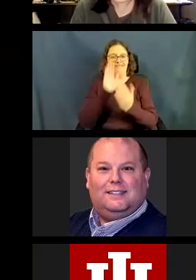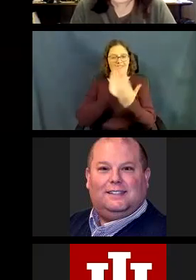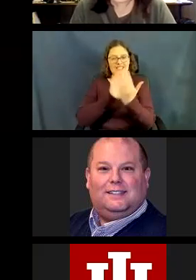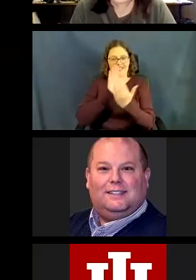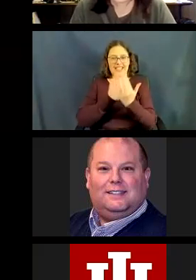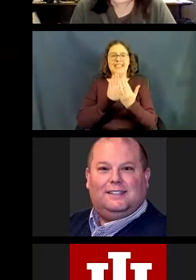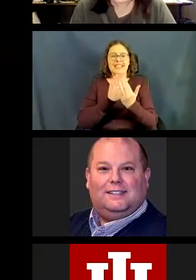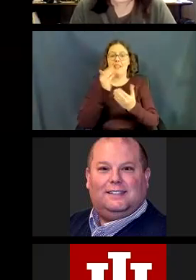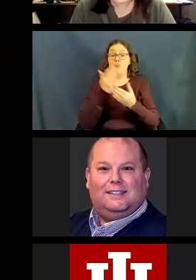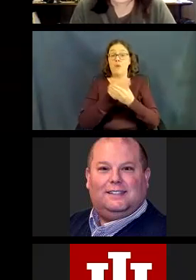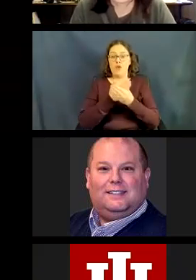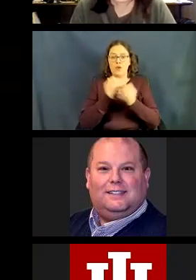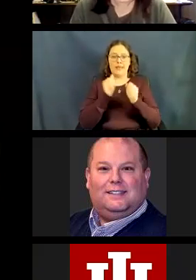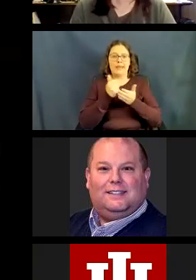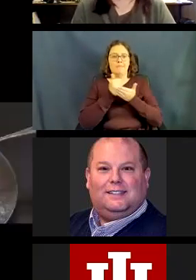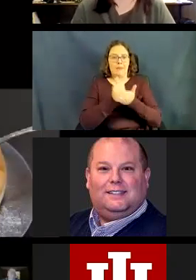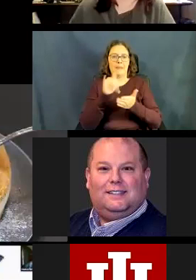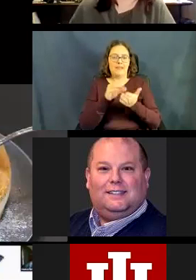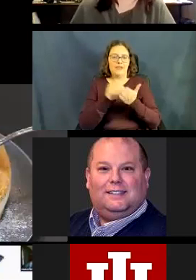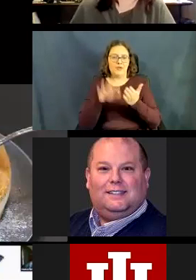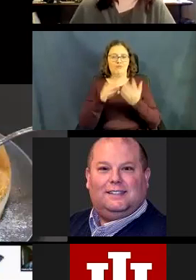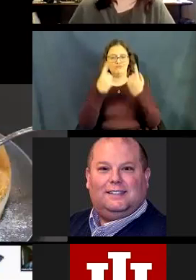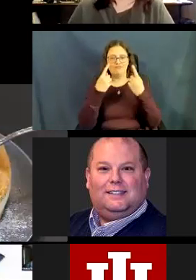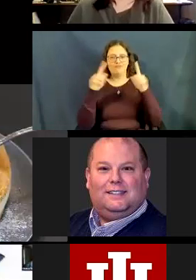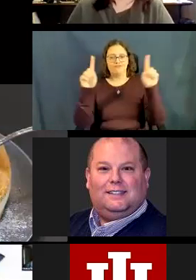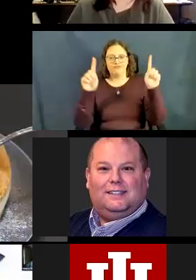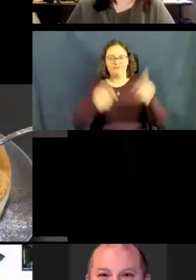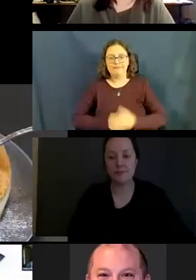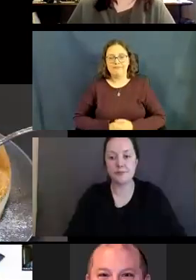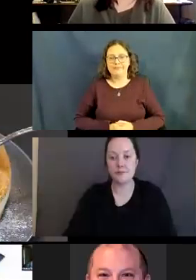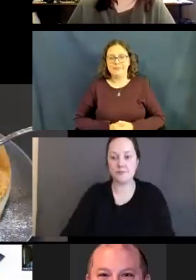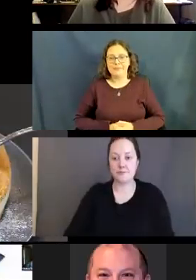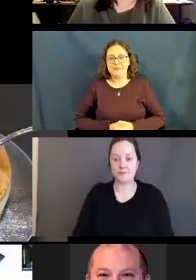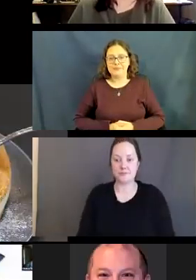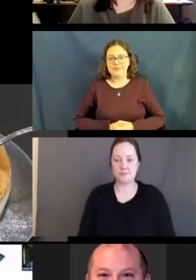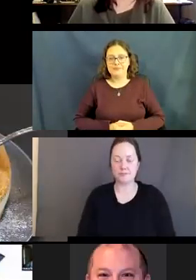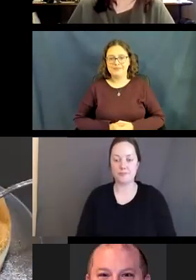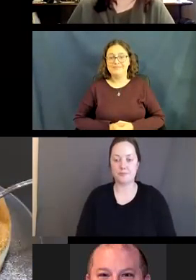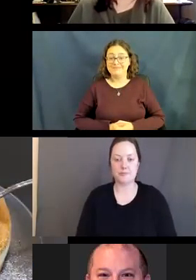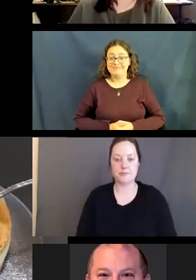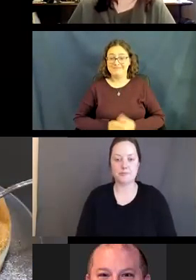for component pages.